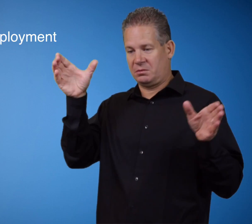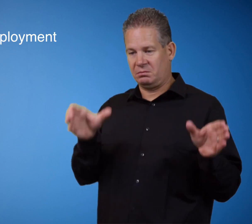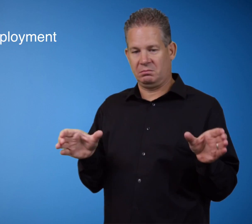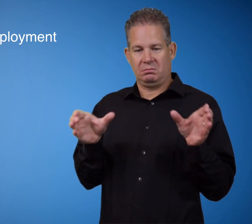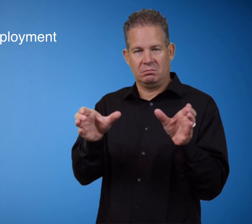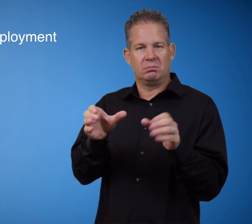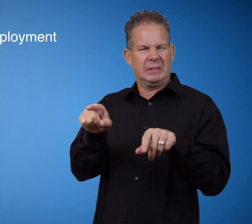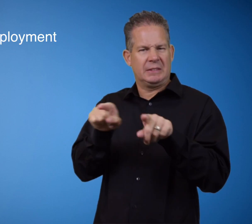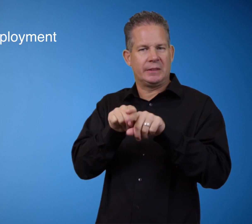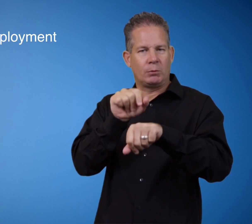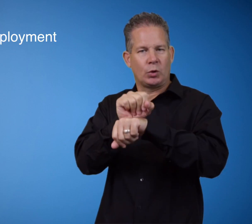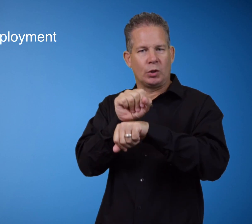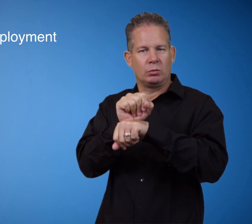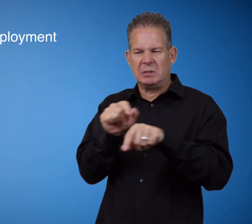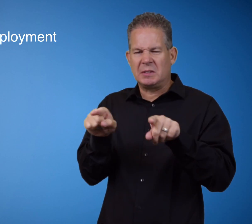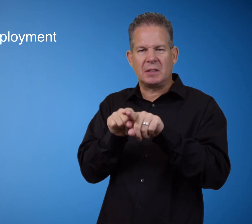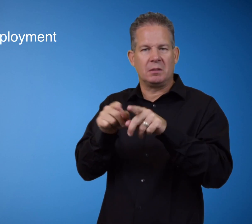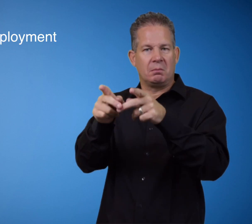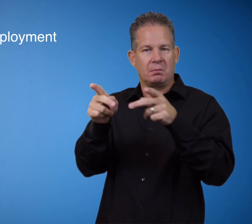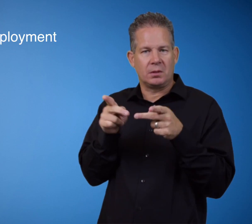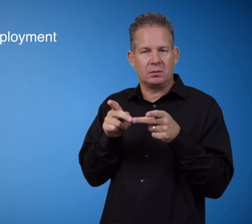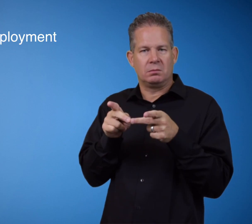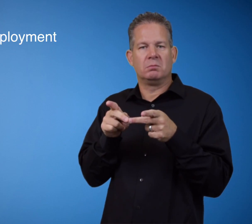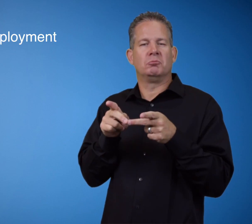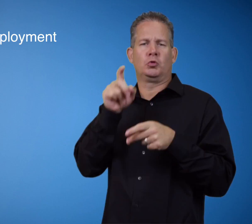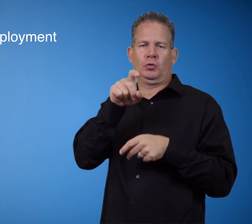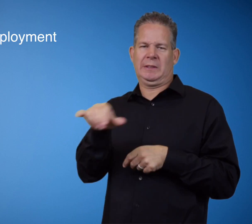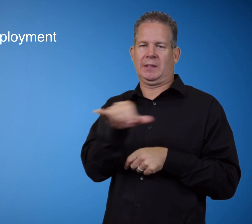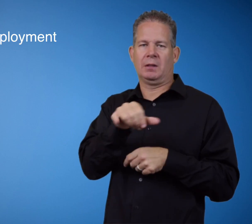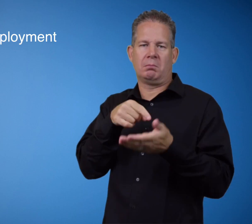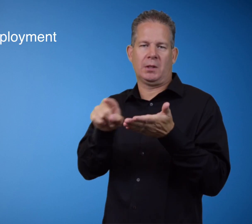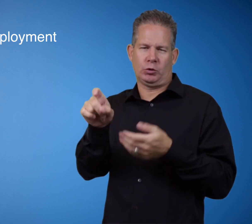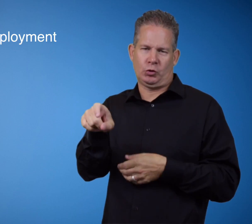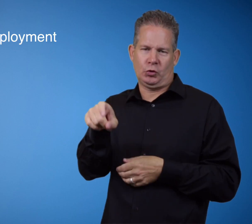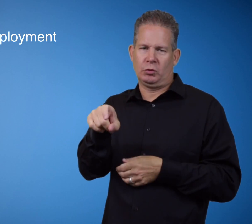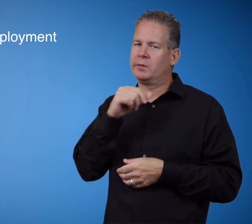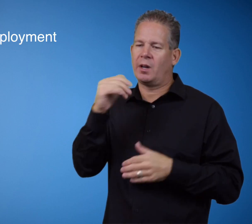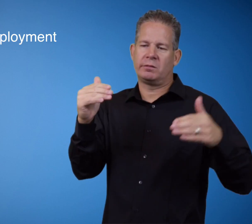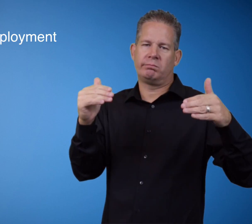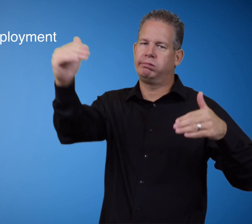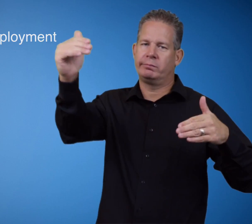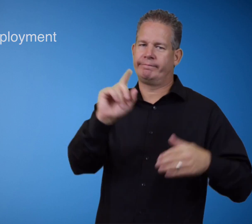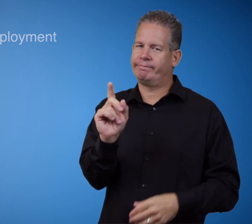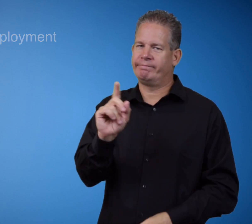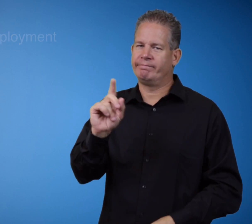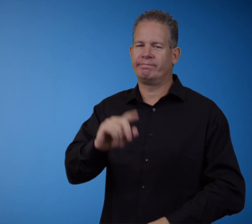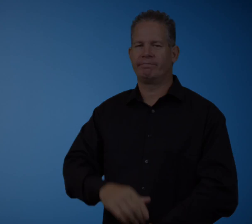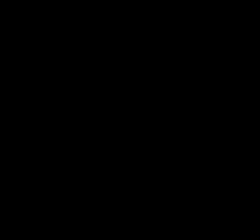An example of competitive employment would be if there were a hearing and deaf coworker, both of these individuals should be paid the same amount.